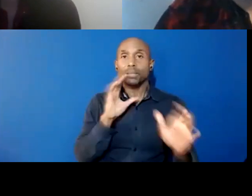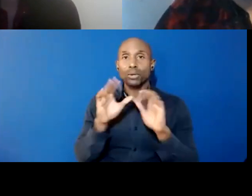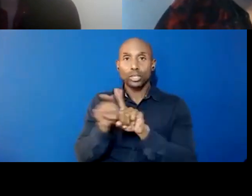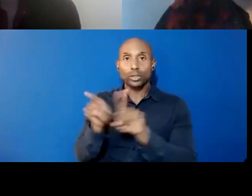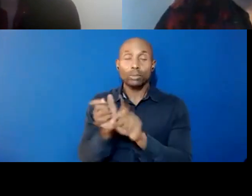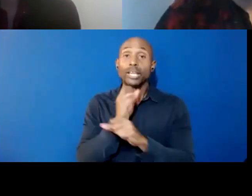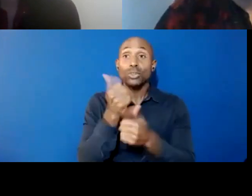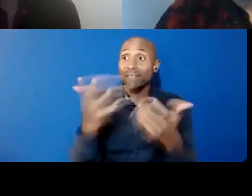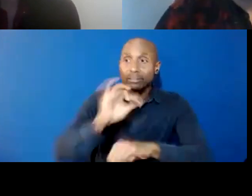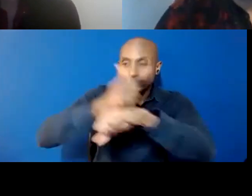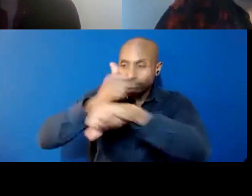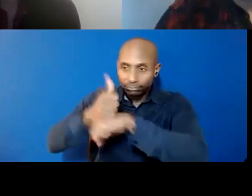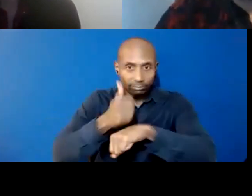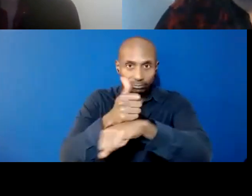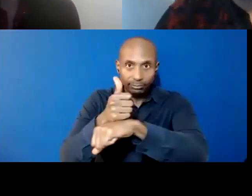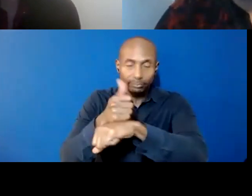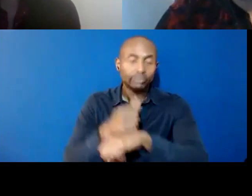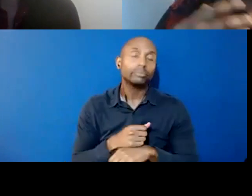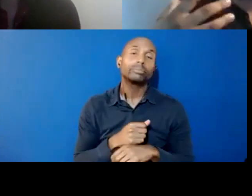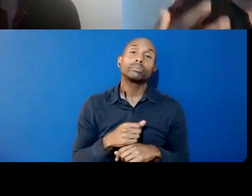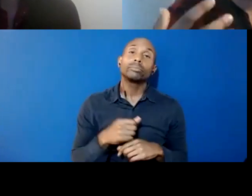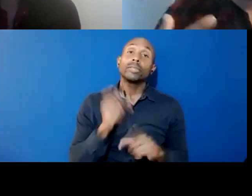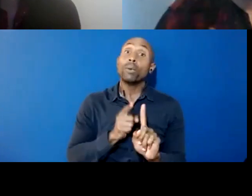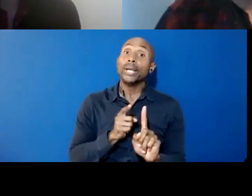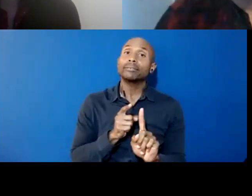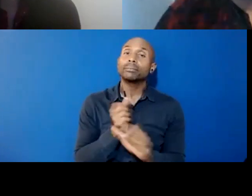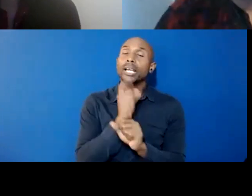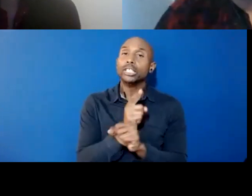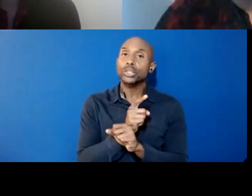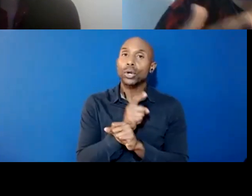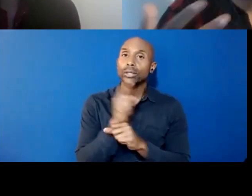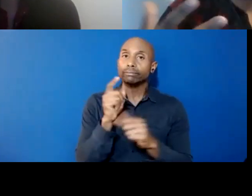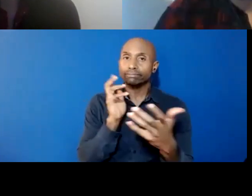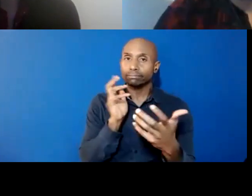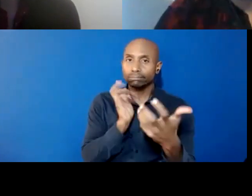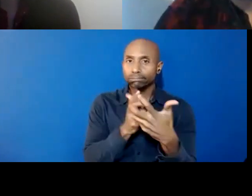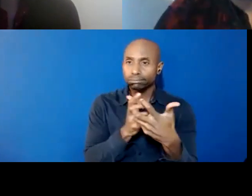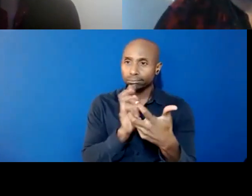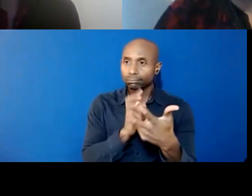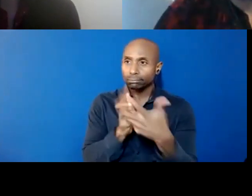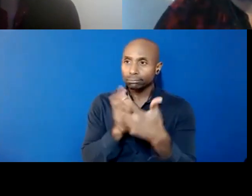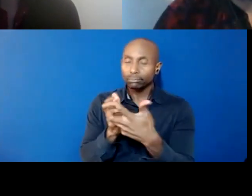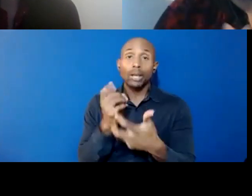We tried to make it as accommodating as possible, so it felt like they were still on the University of Illinois campus.